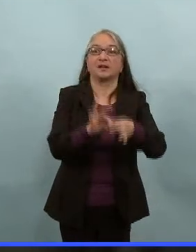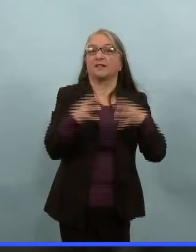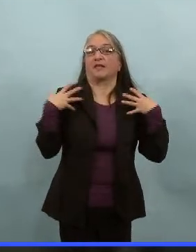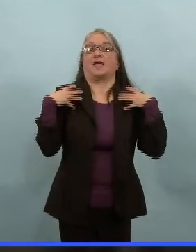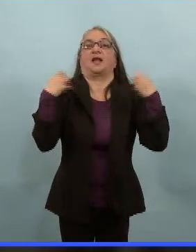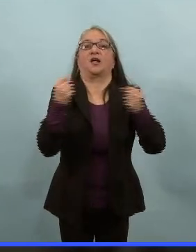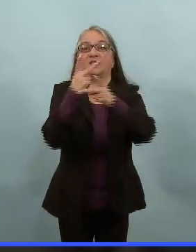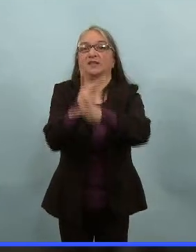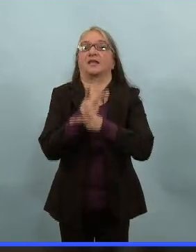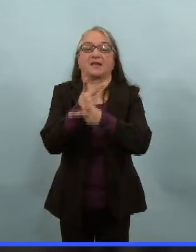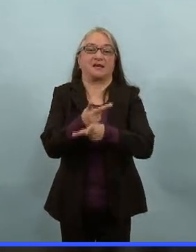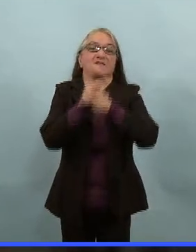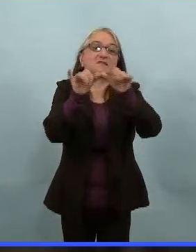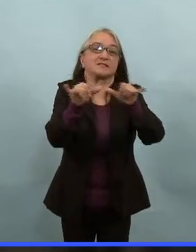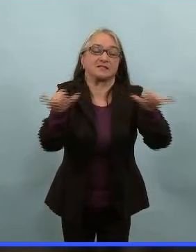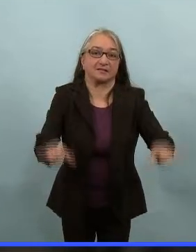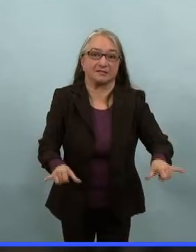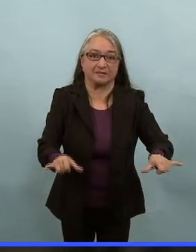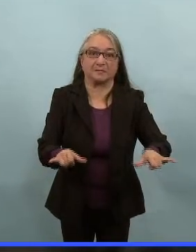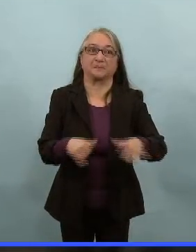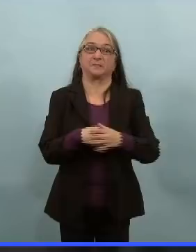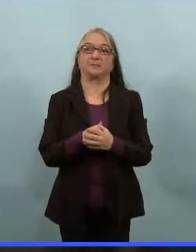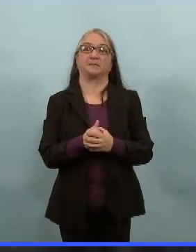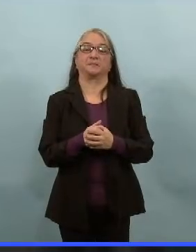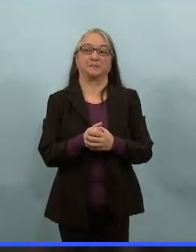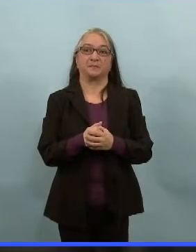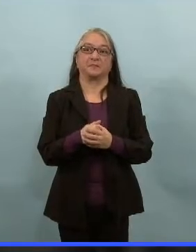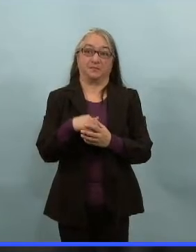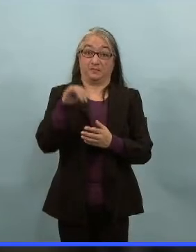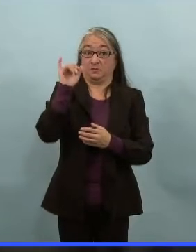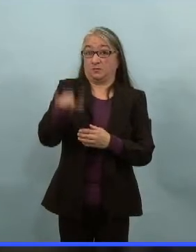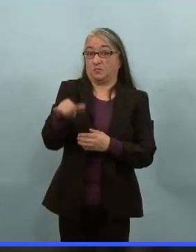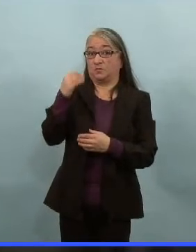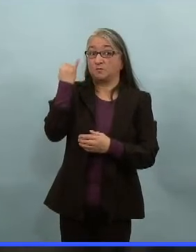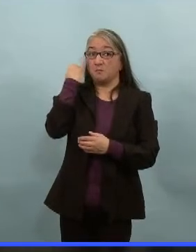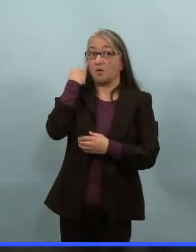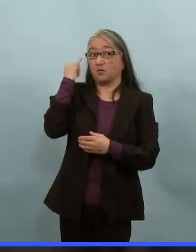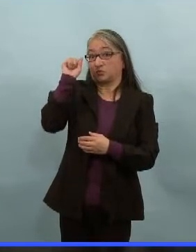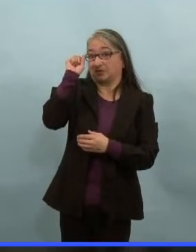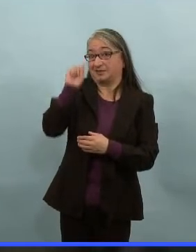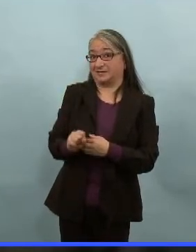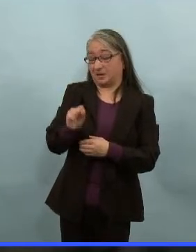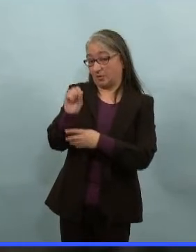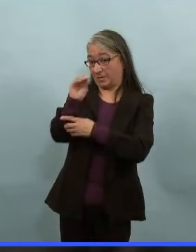let's say we look at south africa their median age is 14 years less ours you know in previous